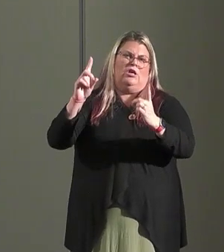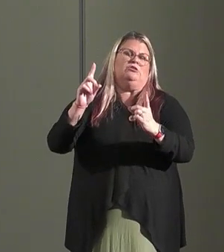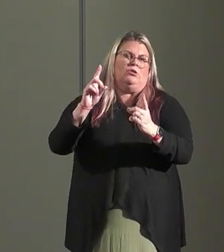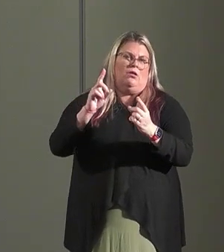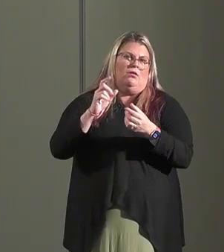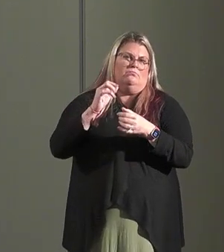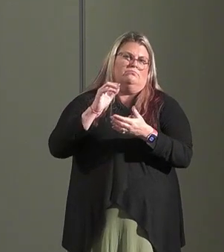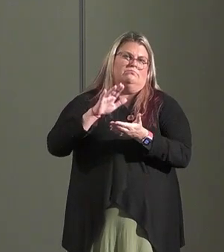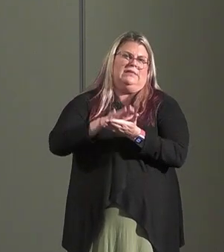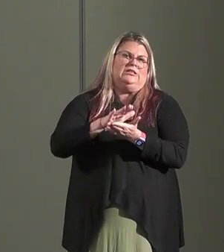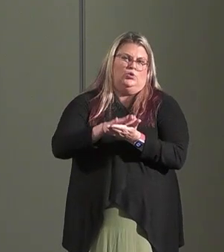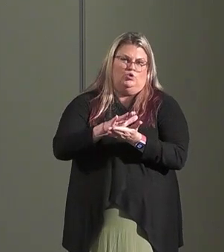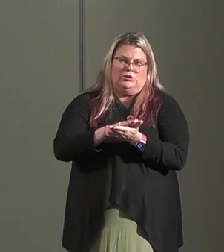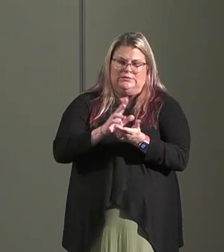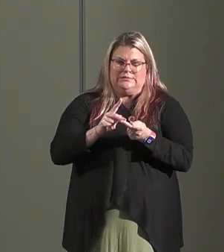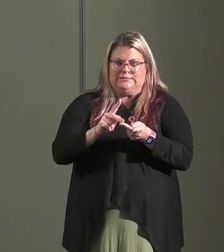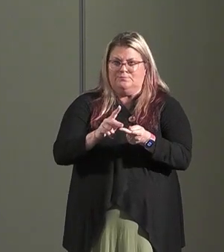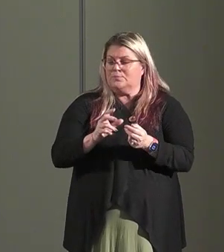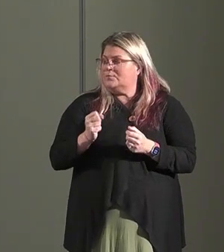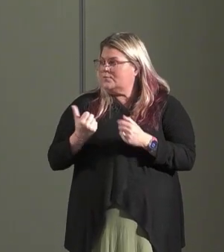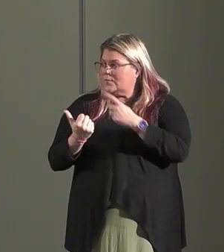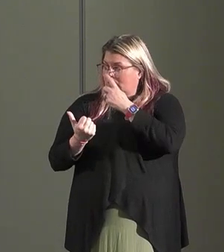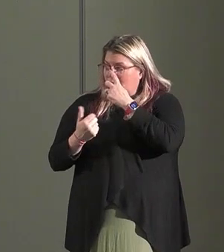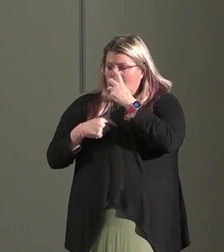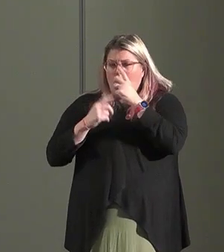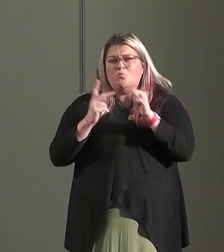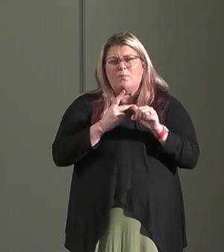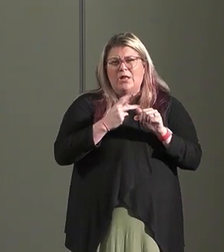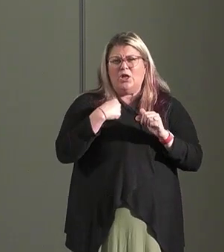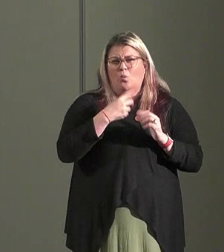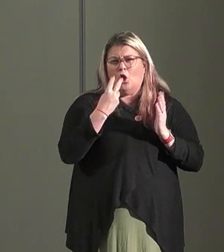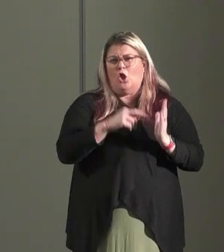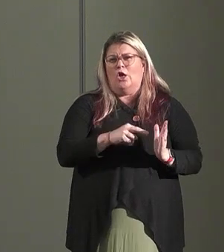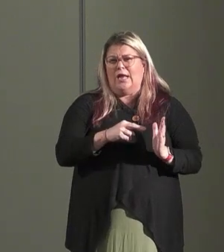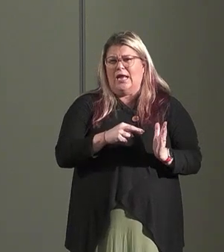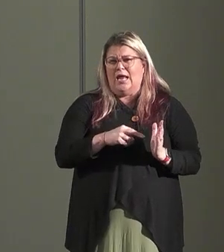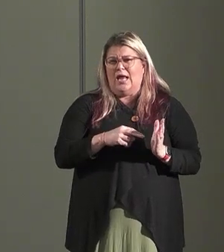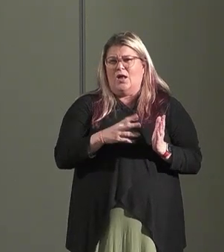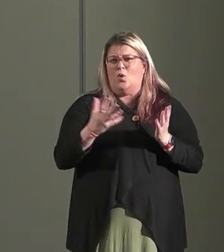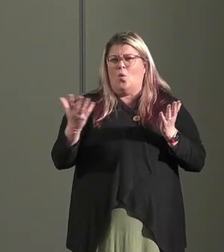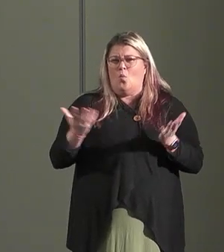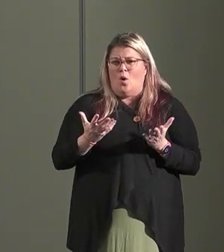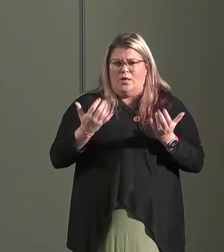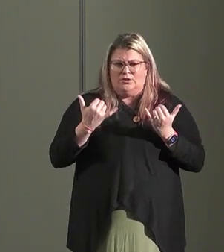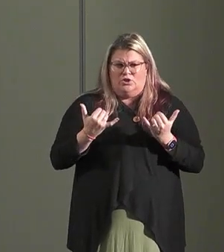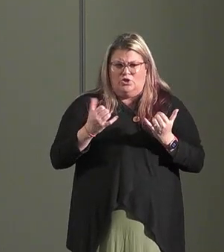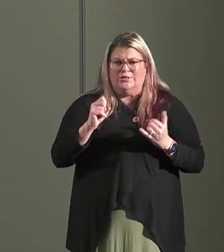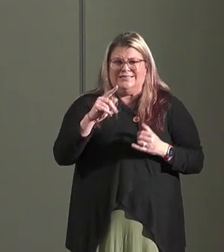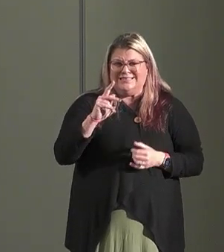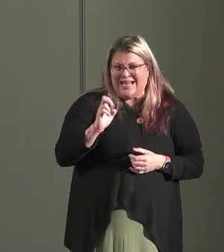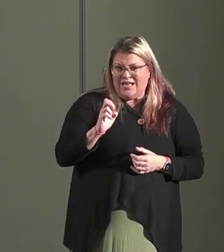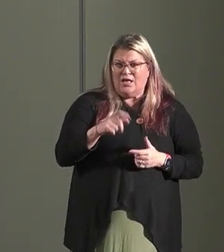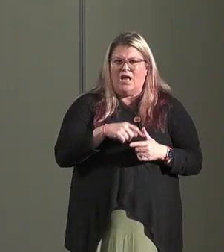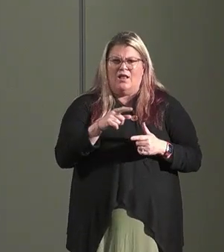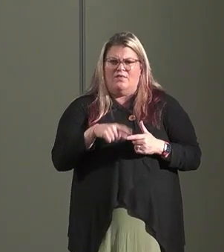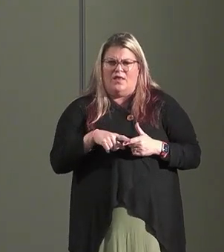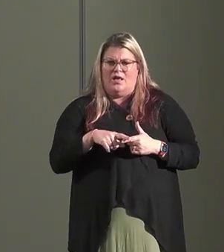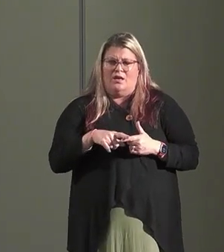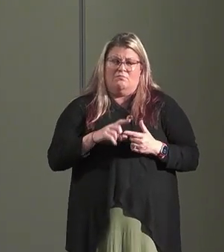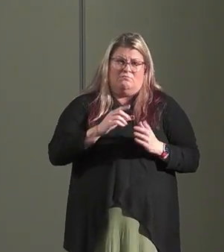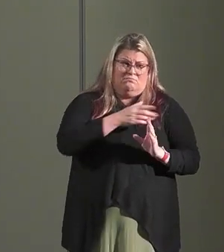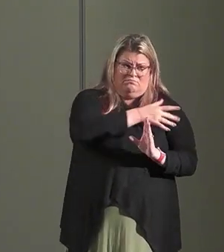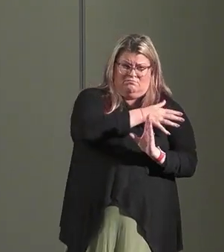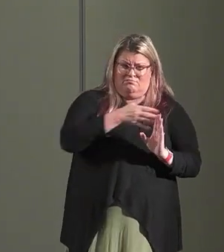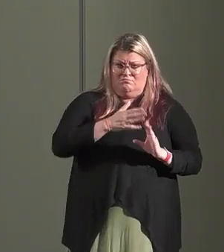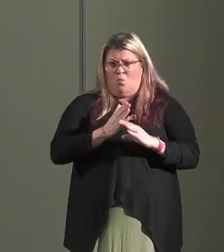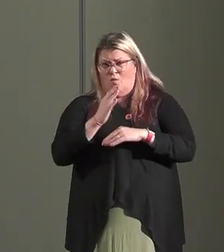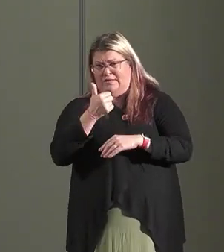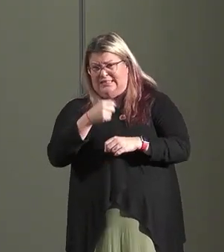We were looking at the current state and how it differed over the state. A